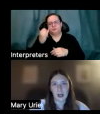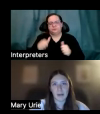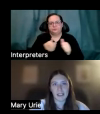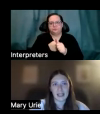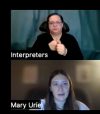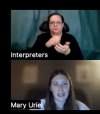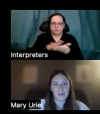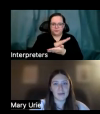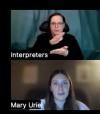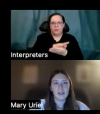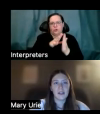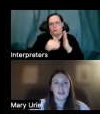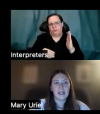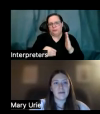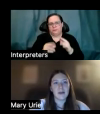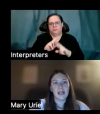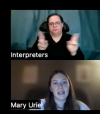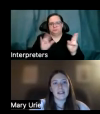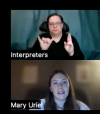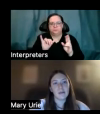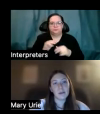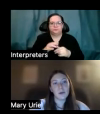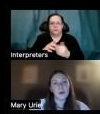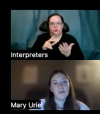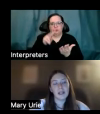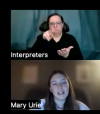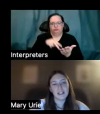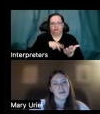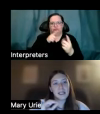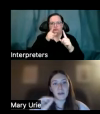copy as a backup. And some people like to just make a